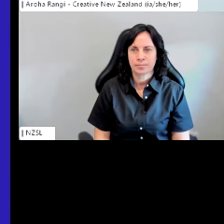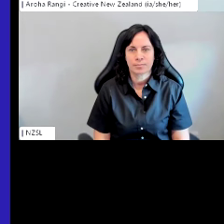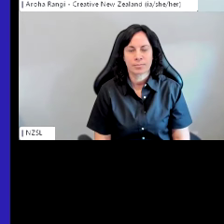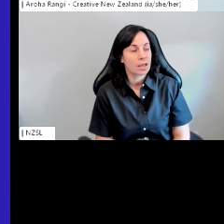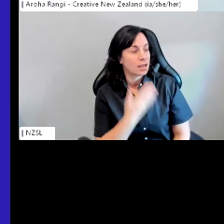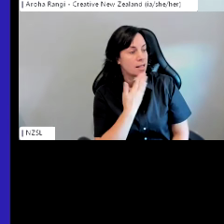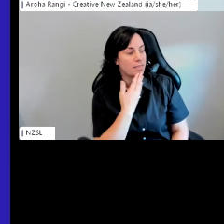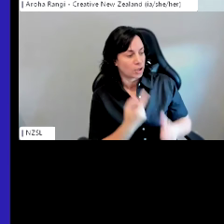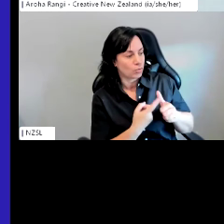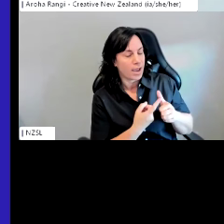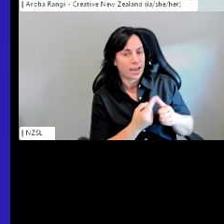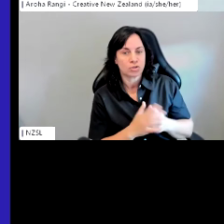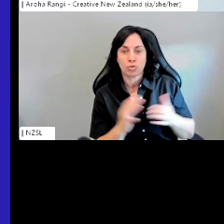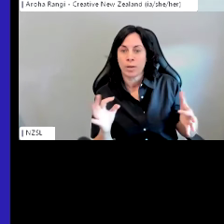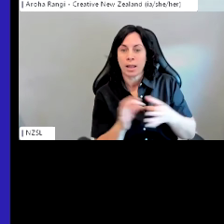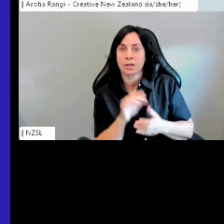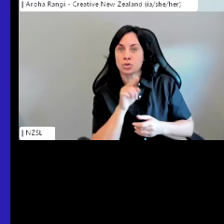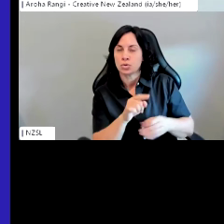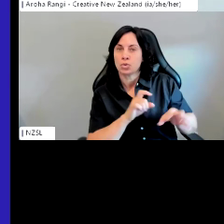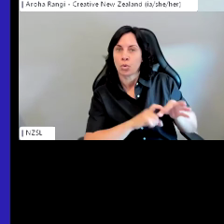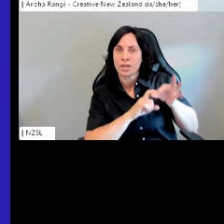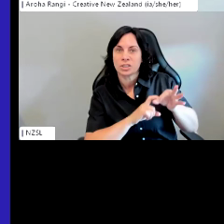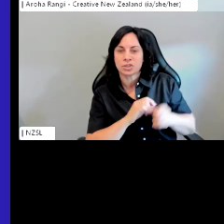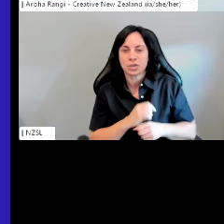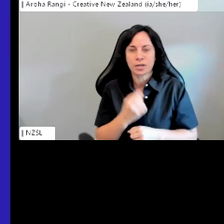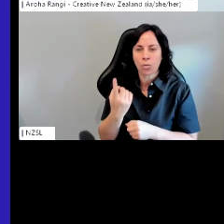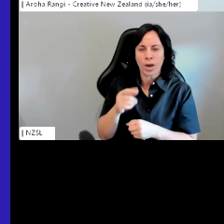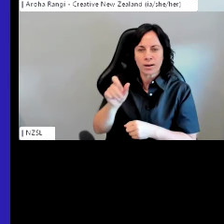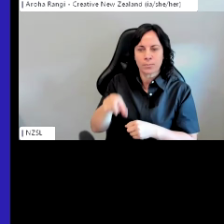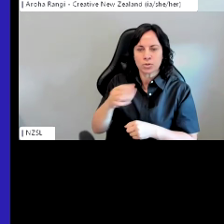Thank you. Andrew, just related to that question, we've had a question come up to ask, what do you